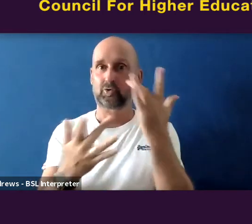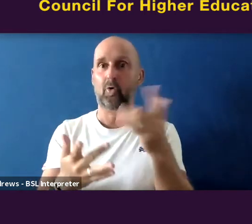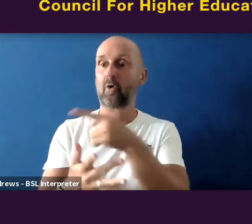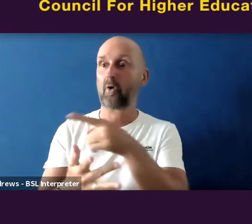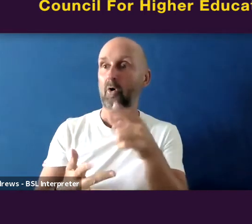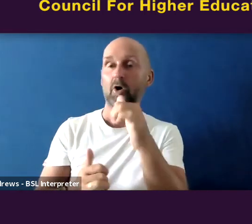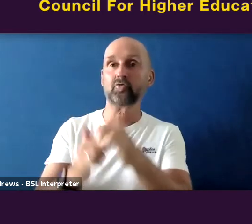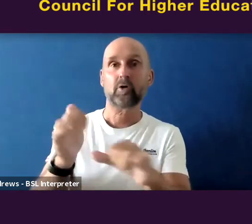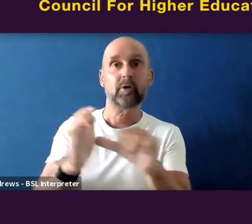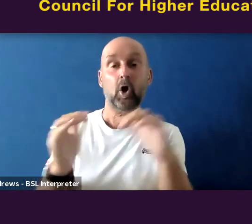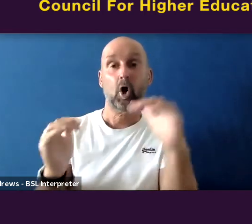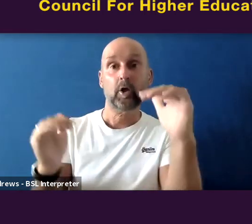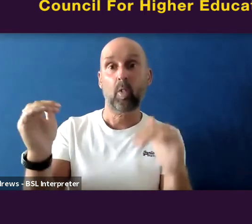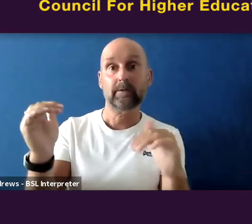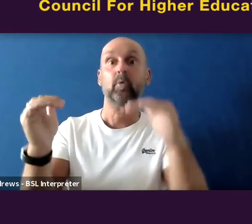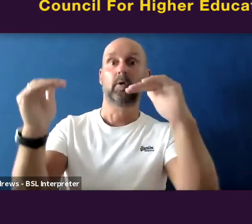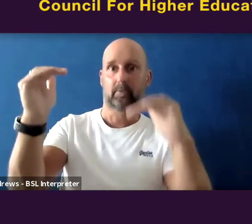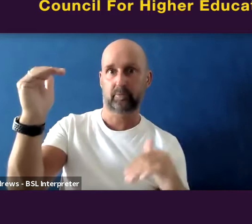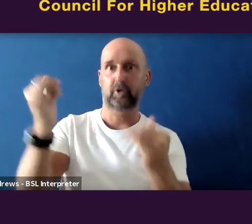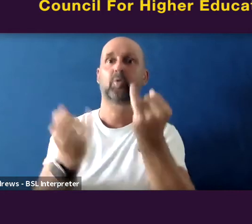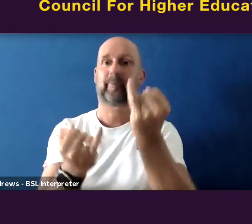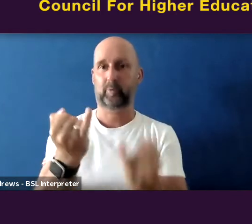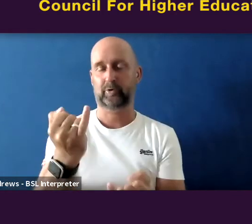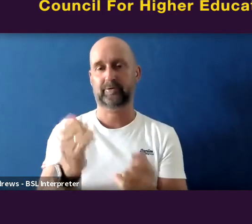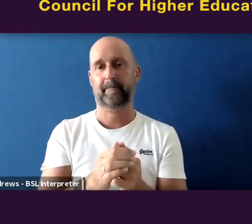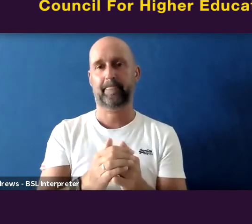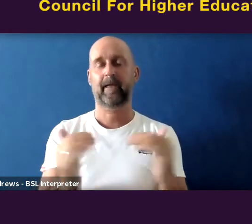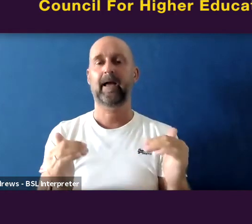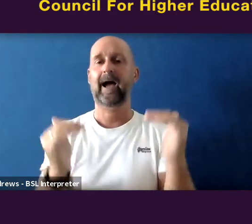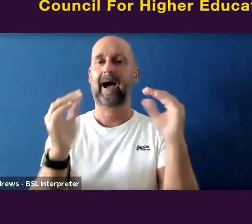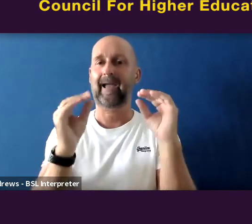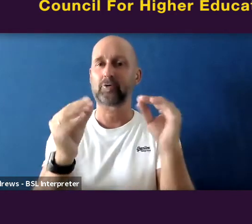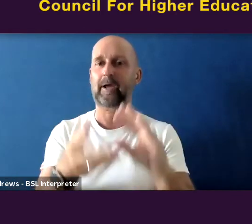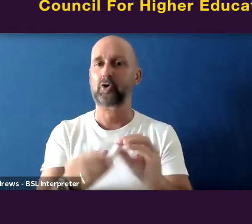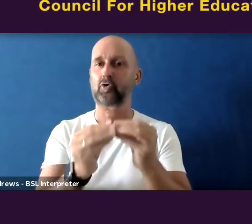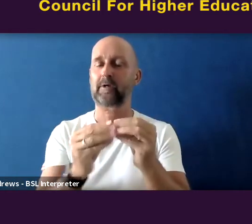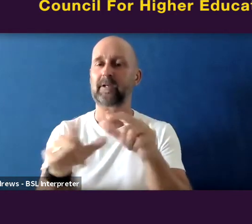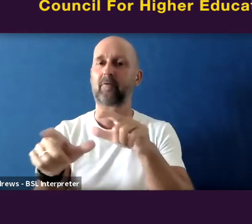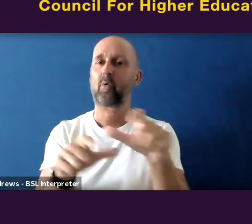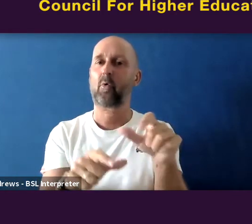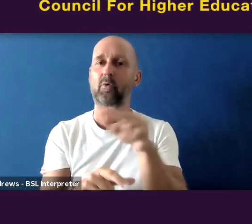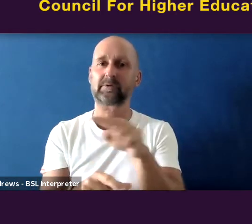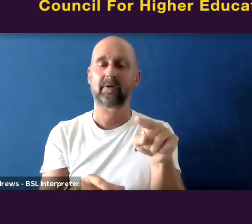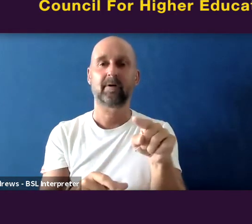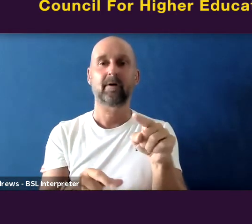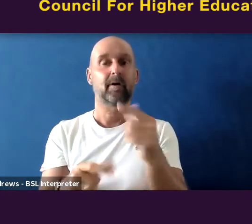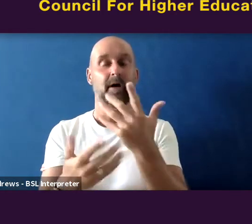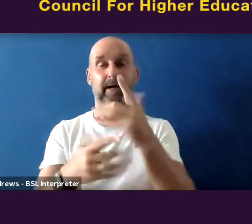inequalities. Higher Education creative courses have comparatively strong diversity figures in